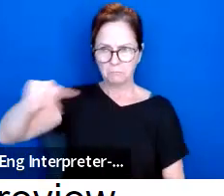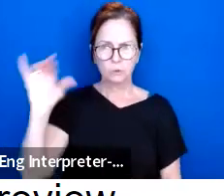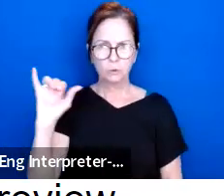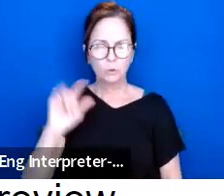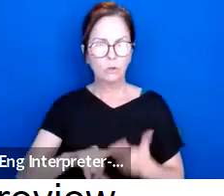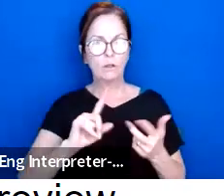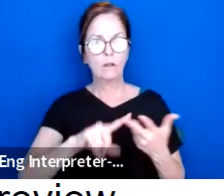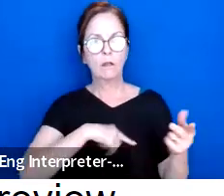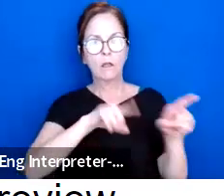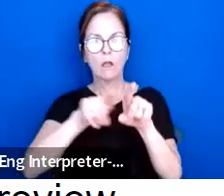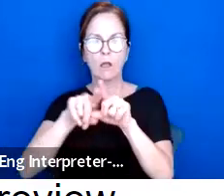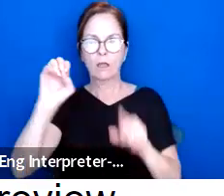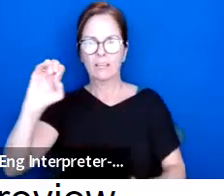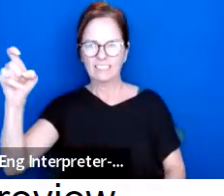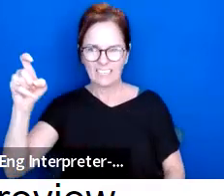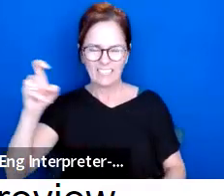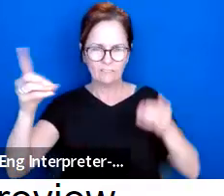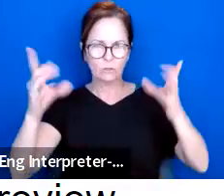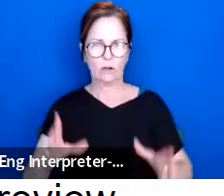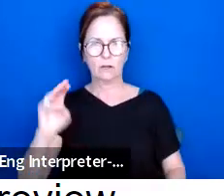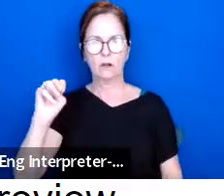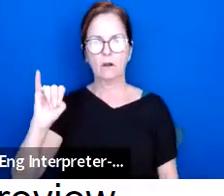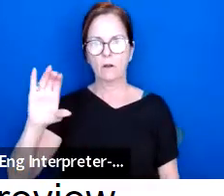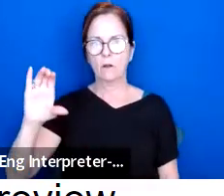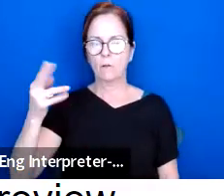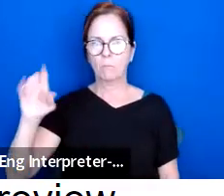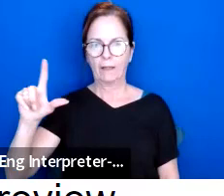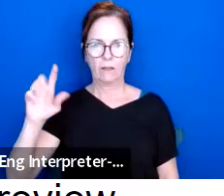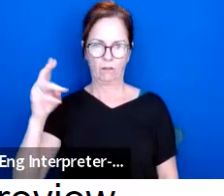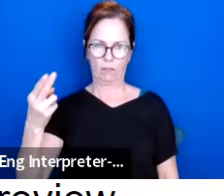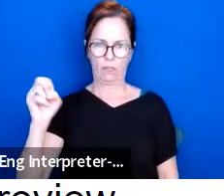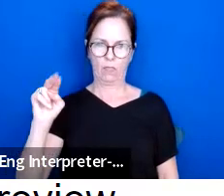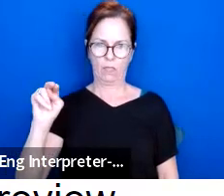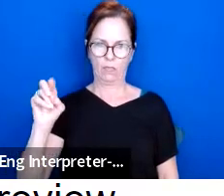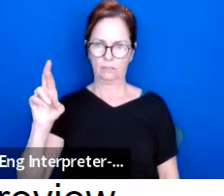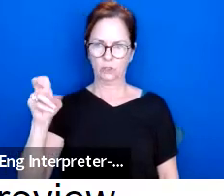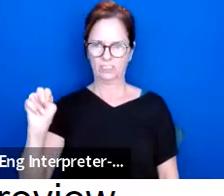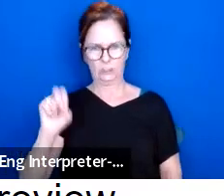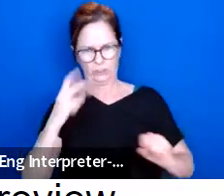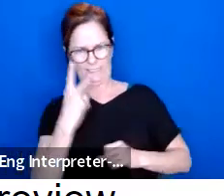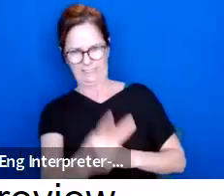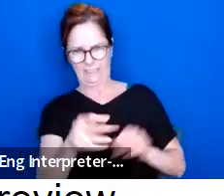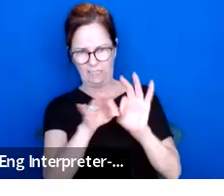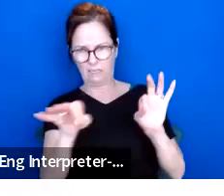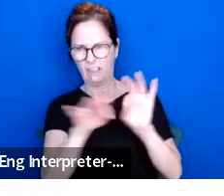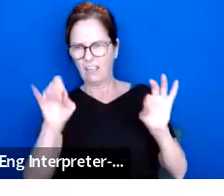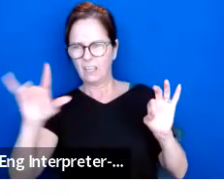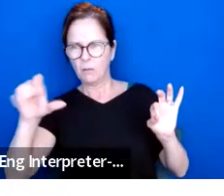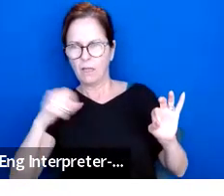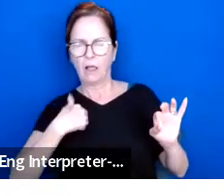As well as our executive director Michael Henderson. We've provided all the information there. I'm just going to speed through.